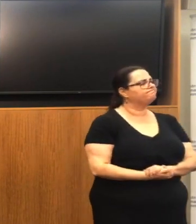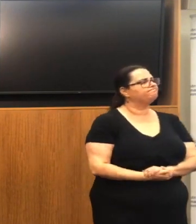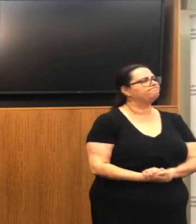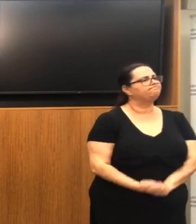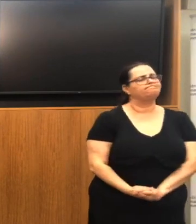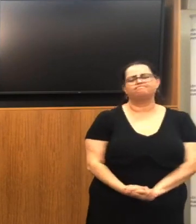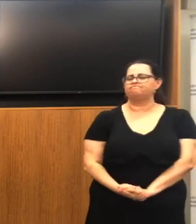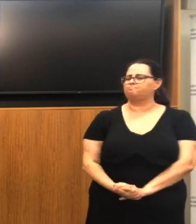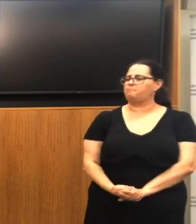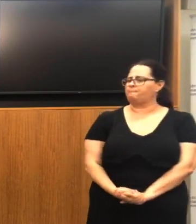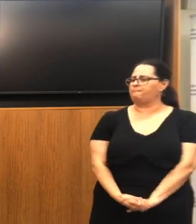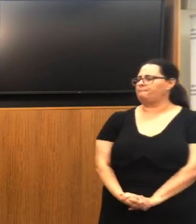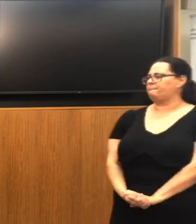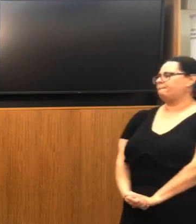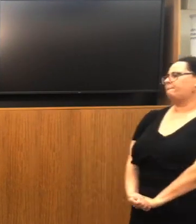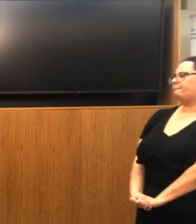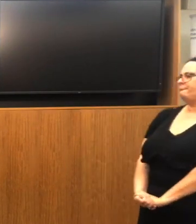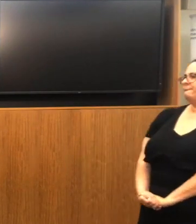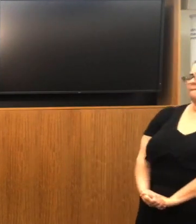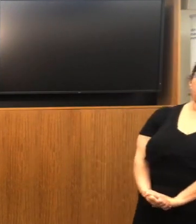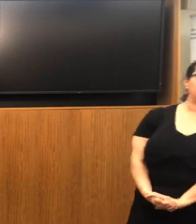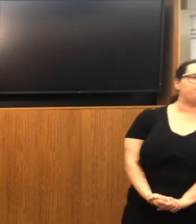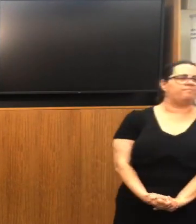(audience clapping)